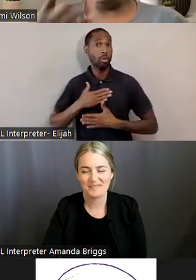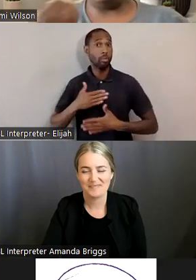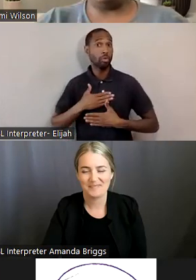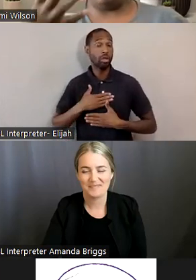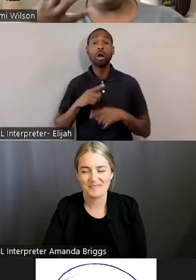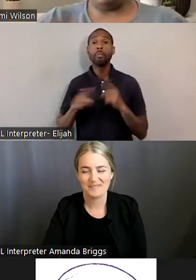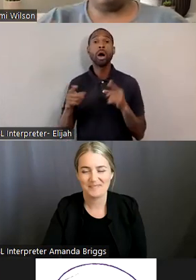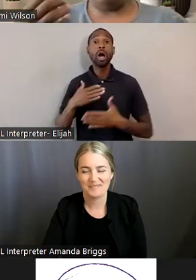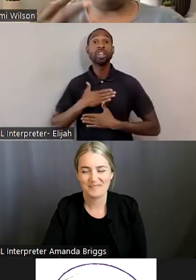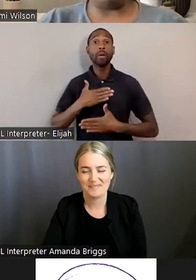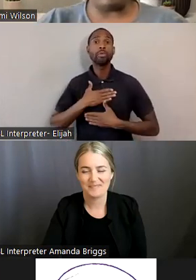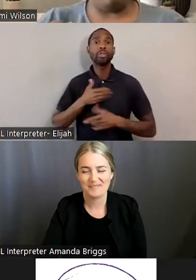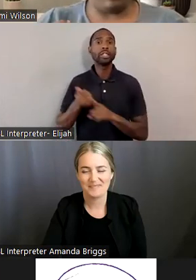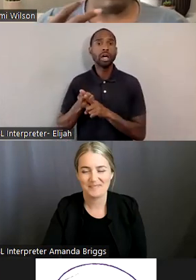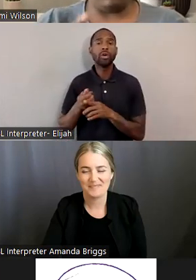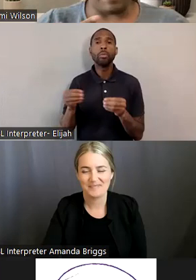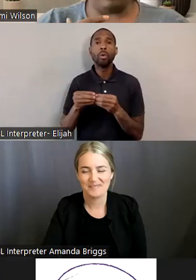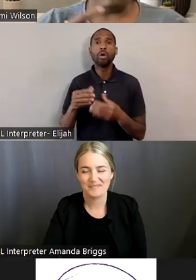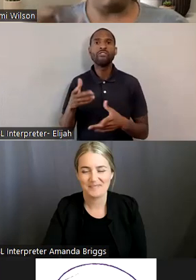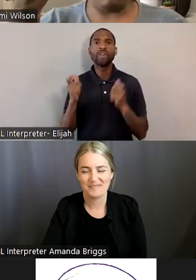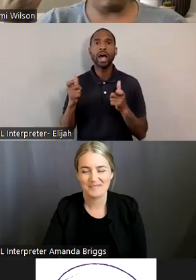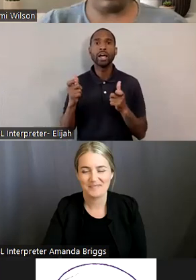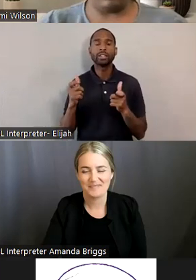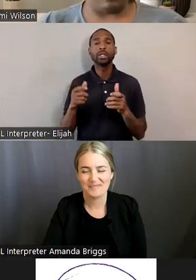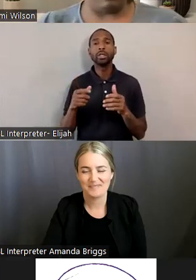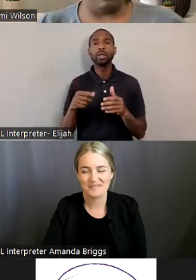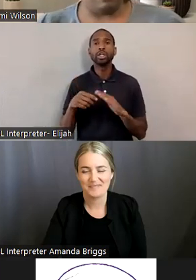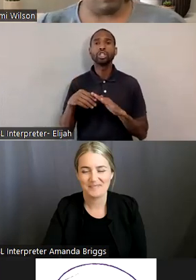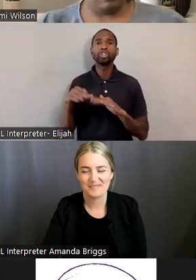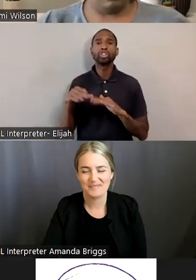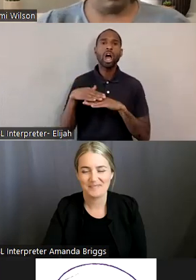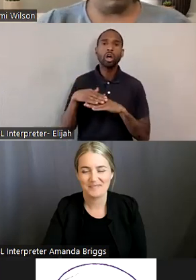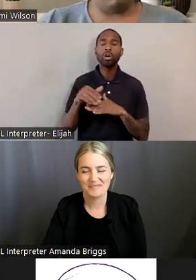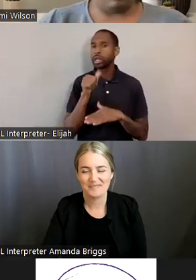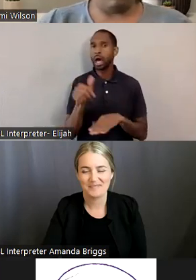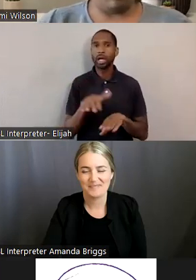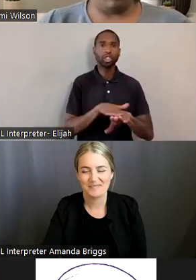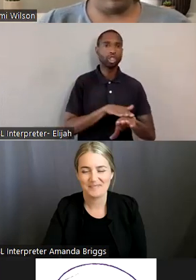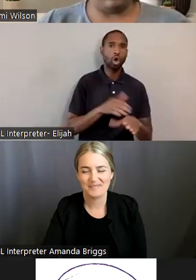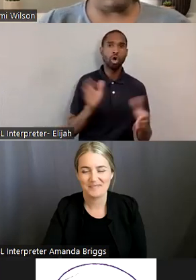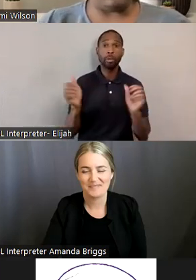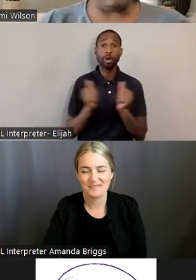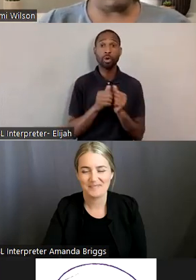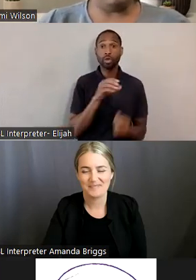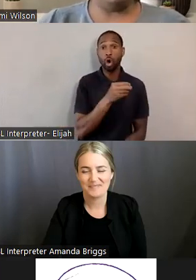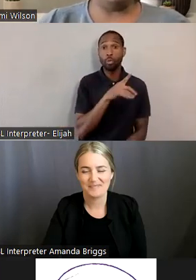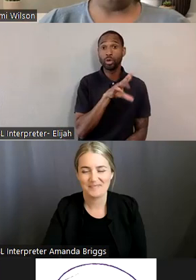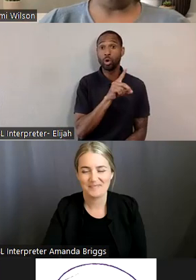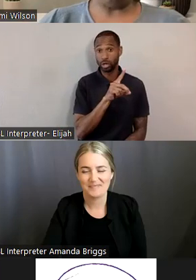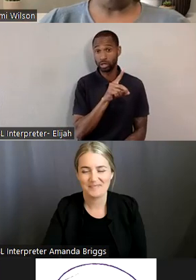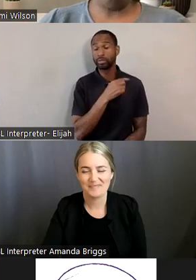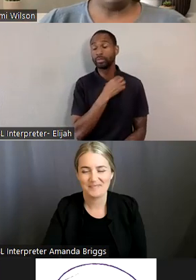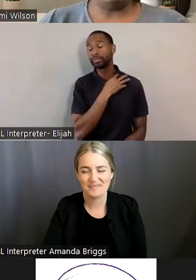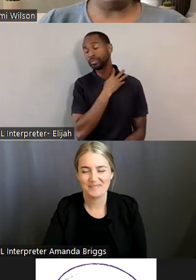is gonna be more rapid and shallow, as opposed to slow with the opioid overdose.